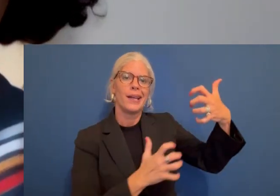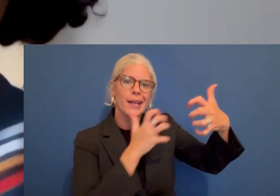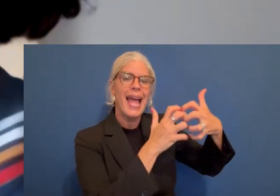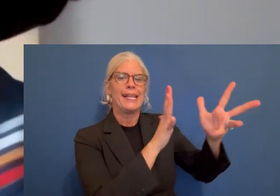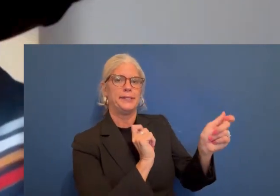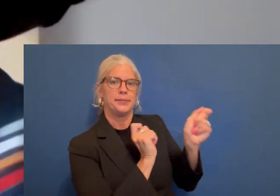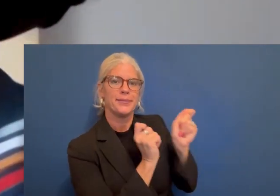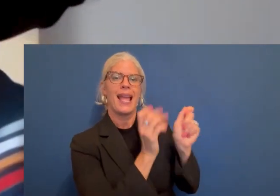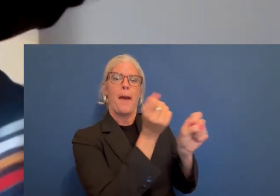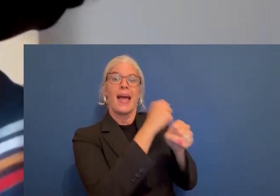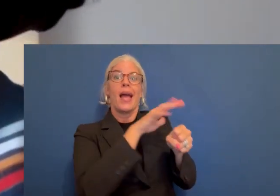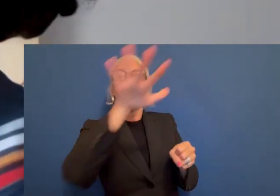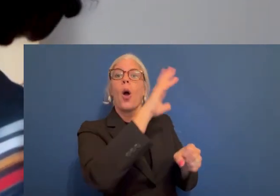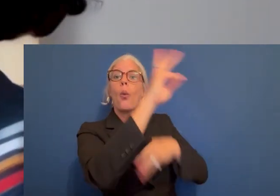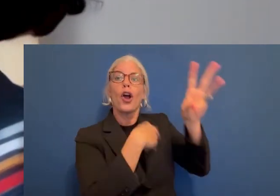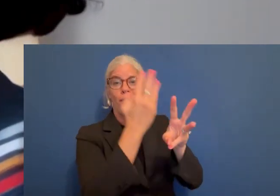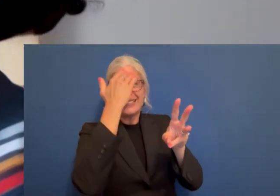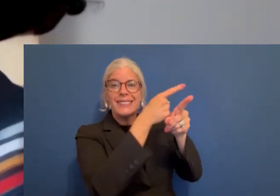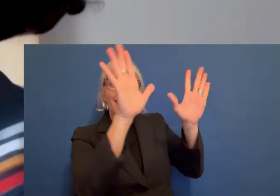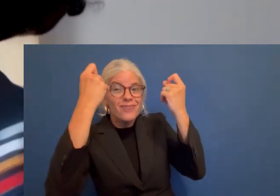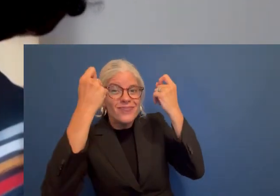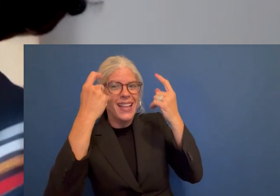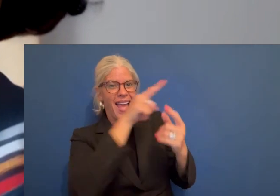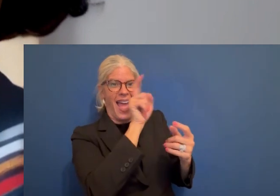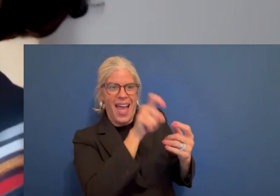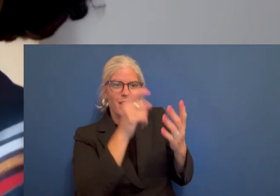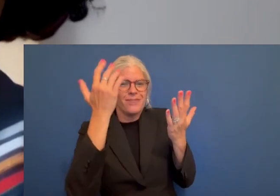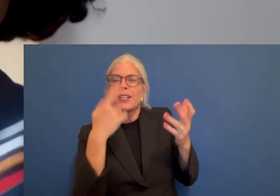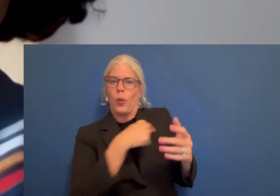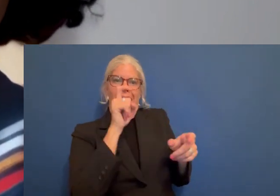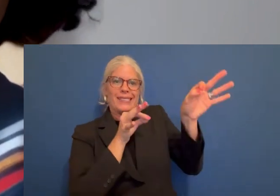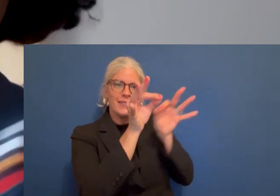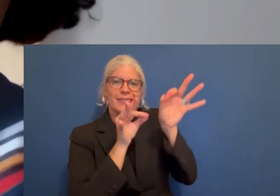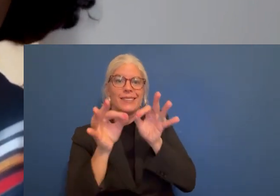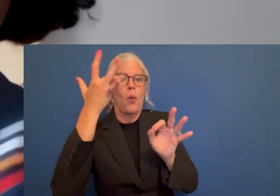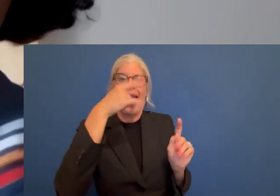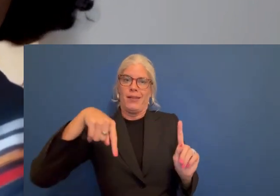and make the world, you know, aware of us in a way that you know, people who don't have